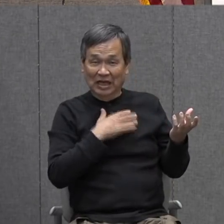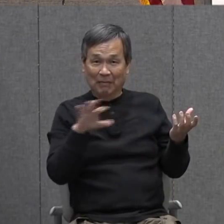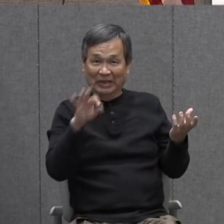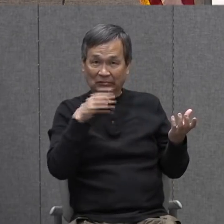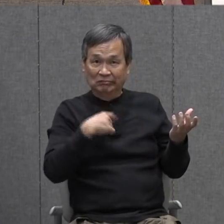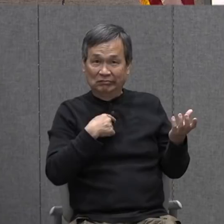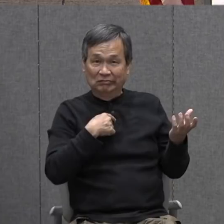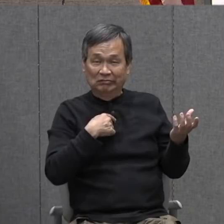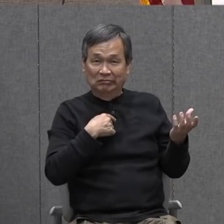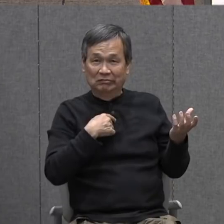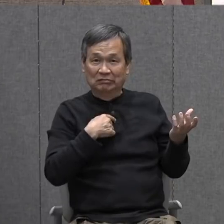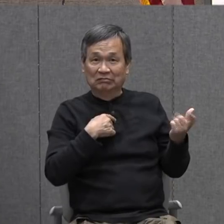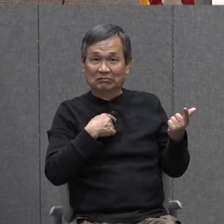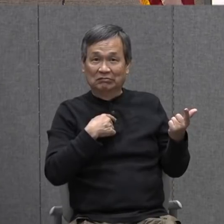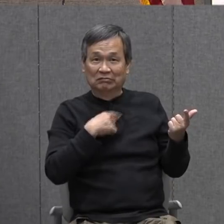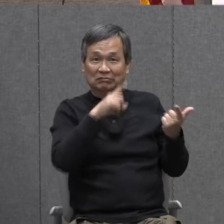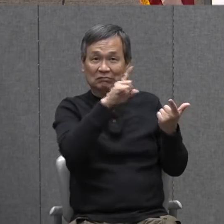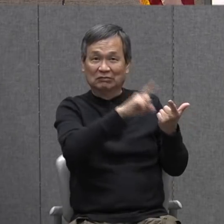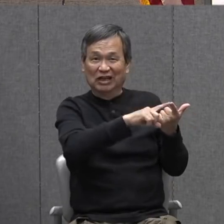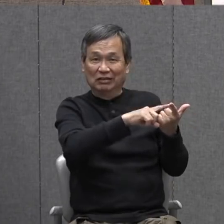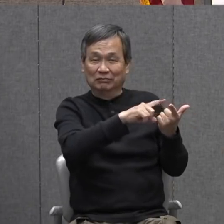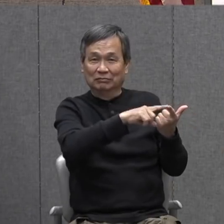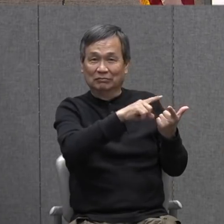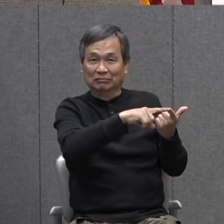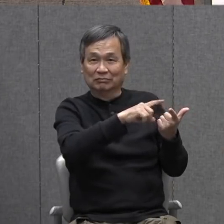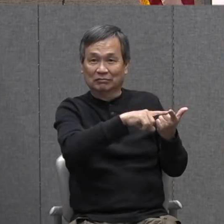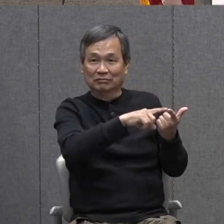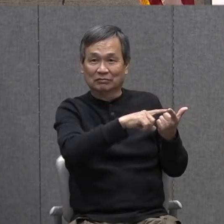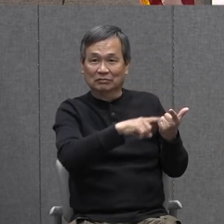My second object I chose is the only stuffed animal